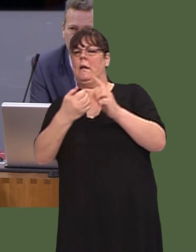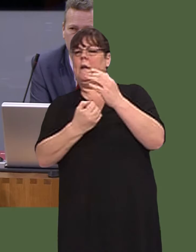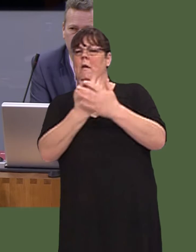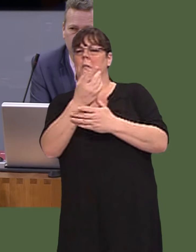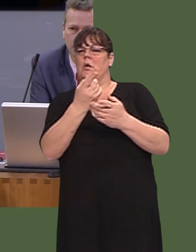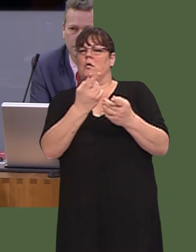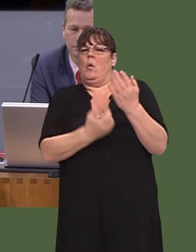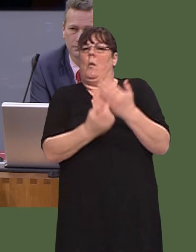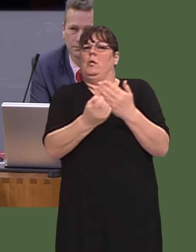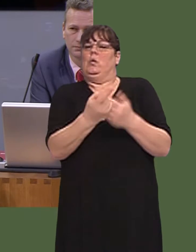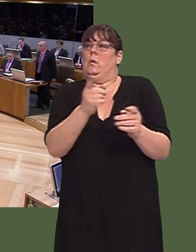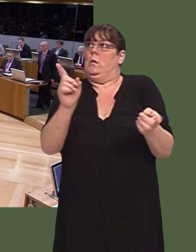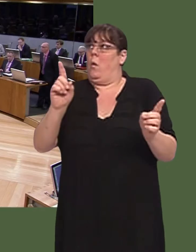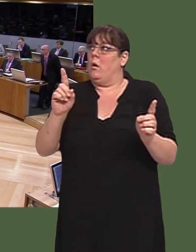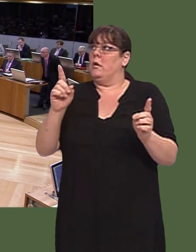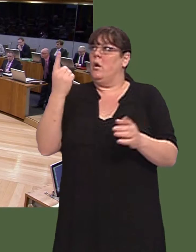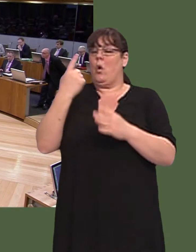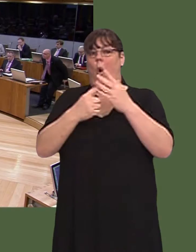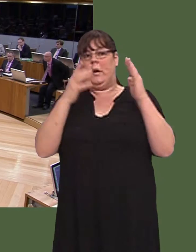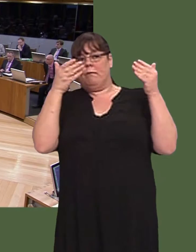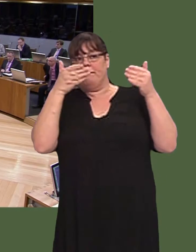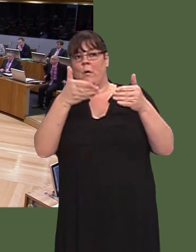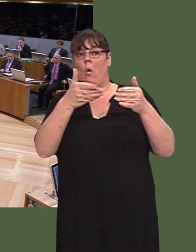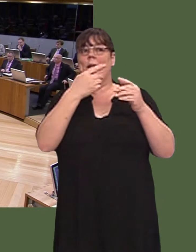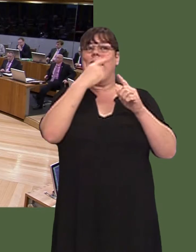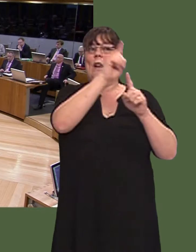park in concentrating not only on energy, but also on tourism?